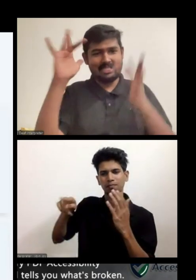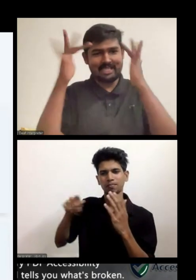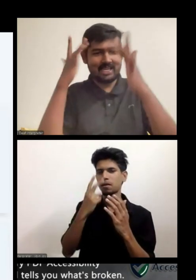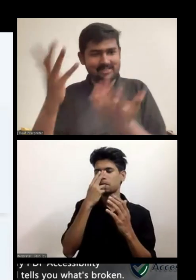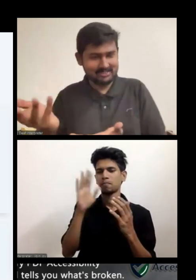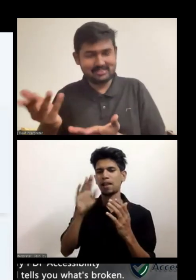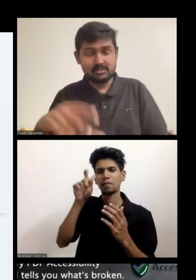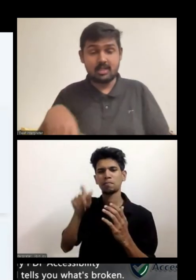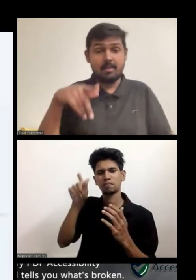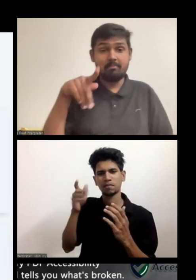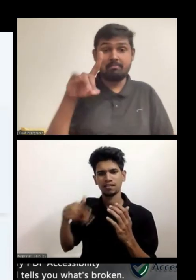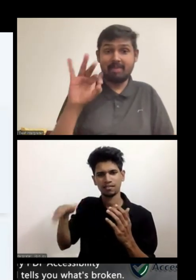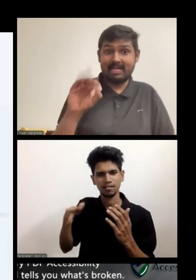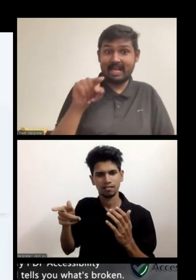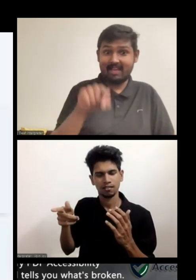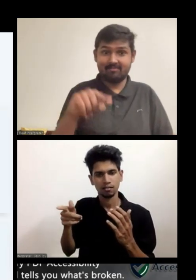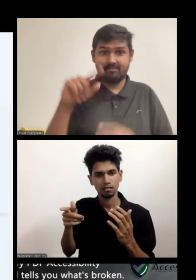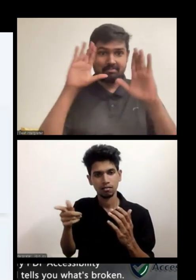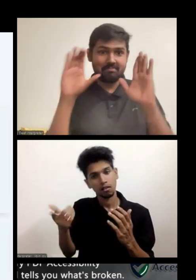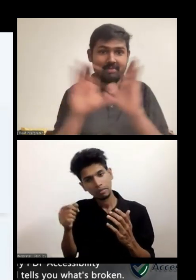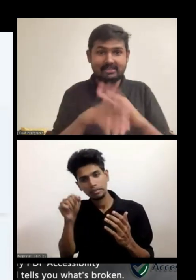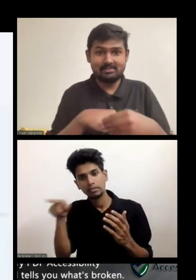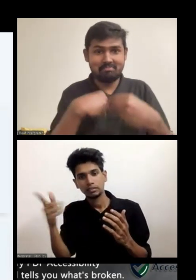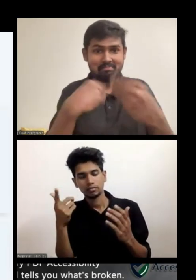So some sections has to be touched with the human hands.